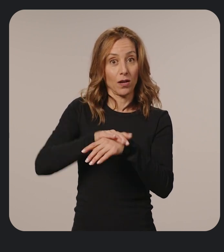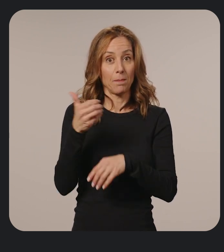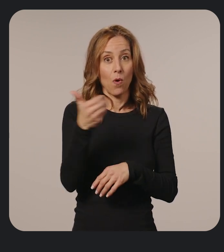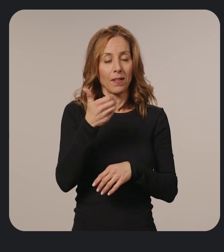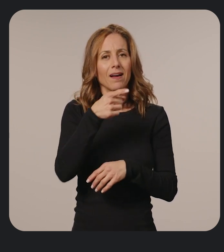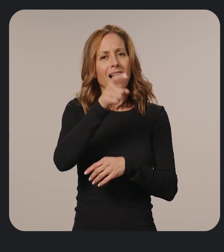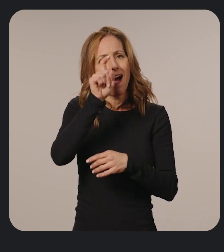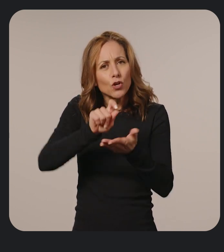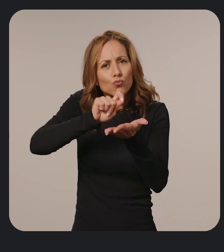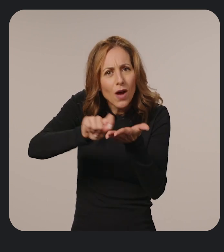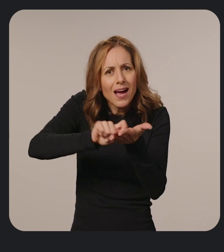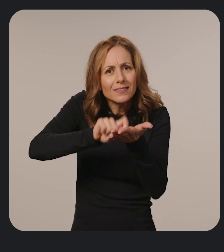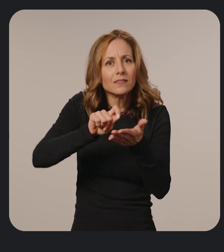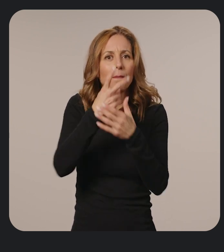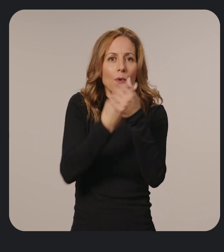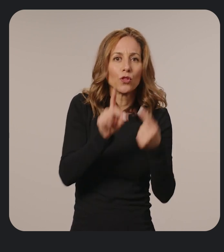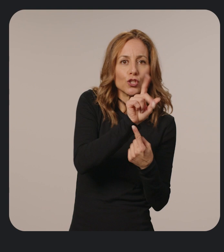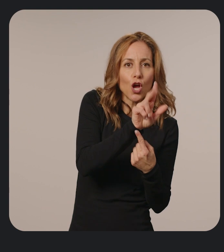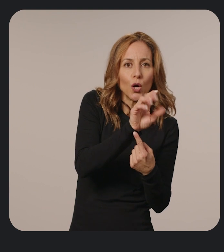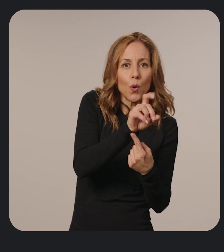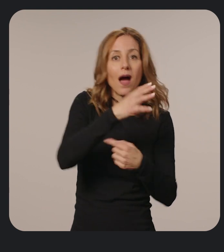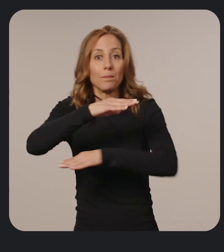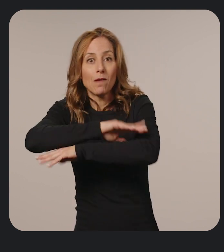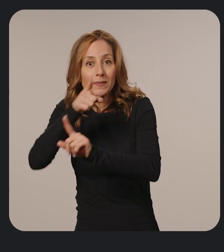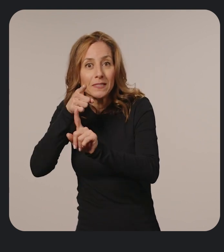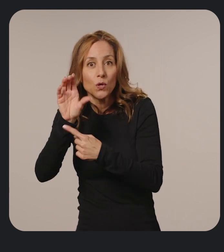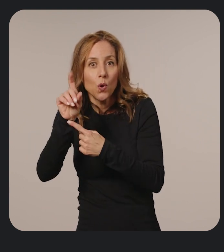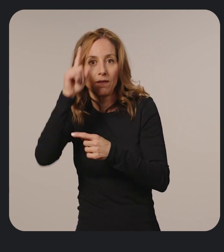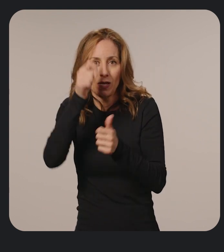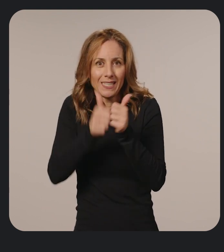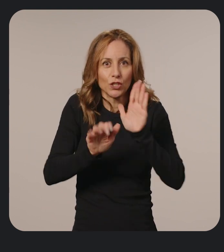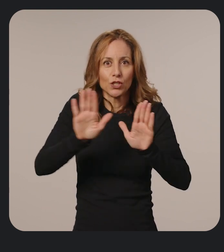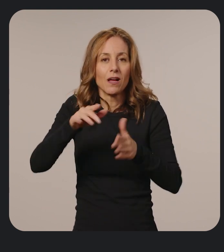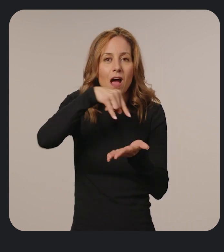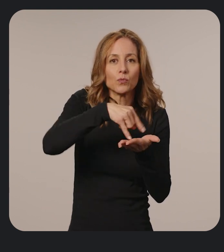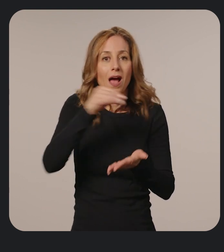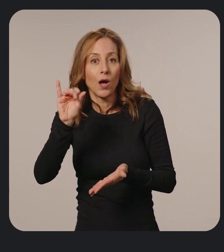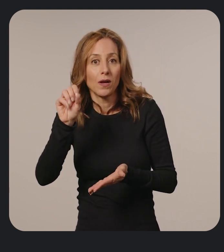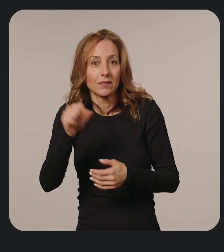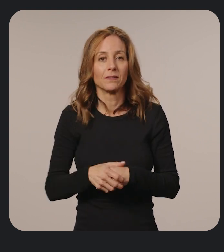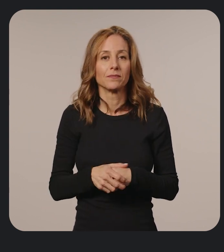but so far, to display a Native Ad on mobile, you have to write both Dart code and platform-specific code